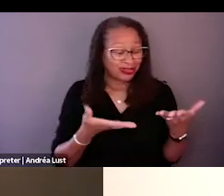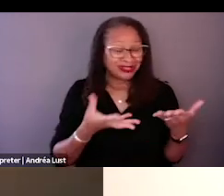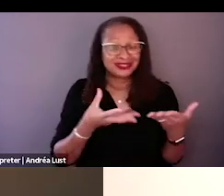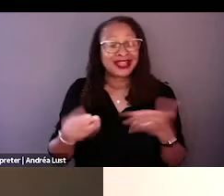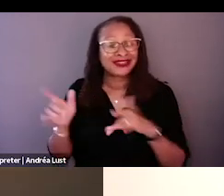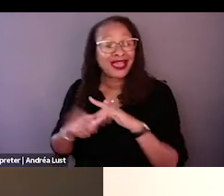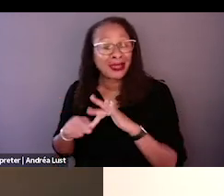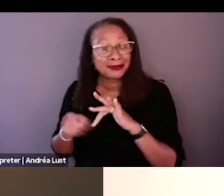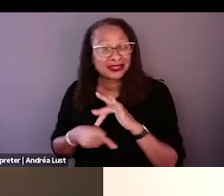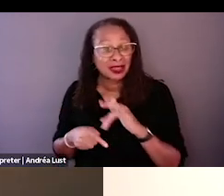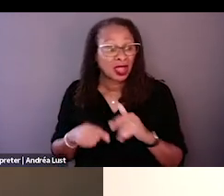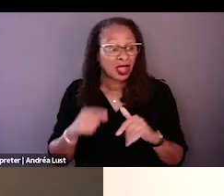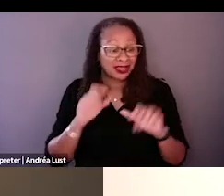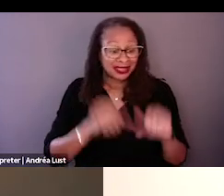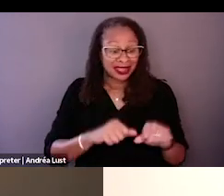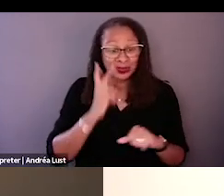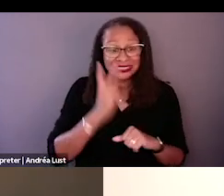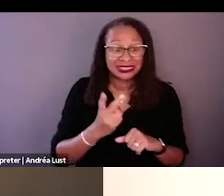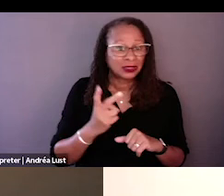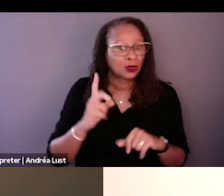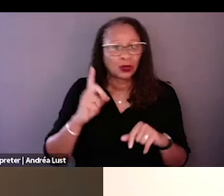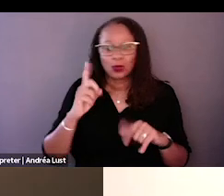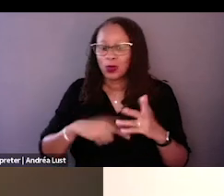are still lying in an attic.